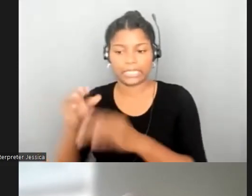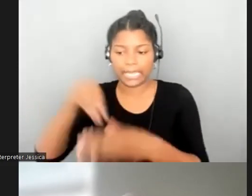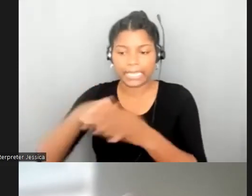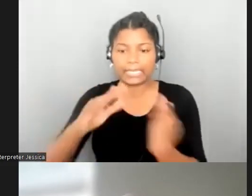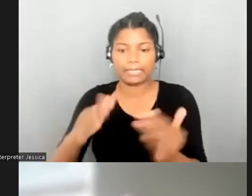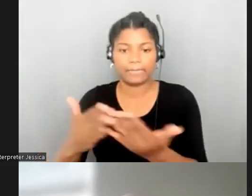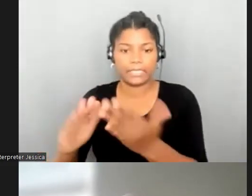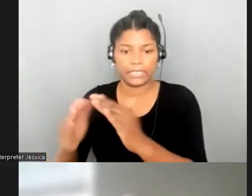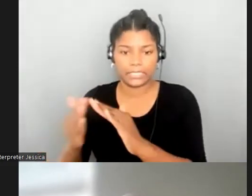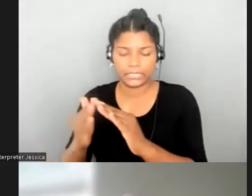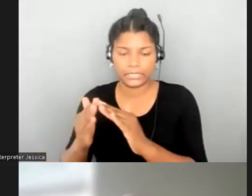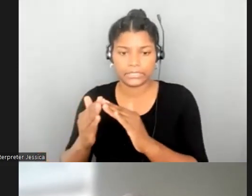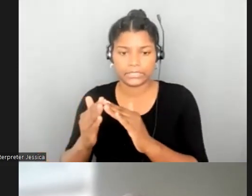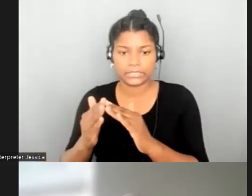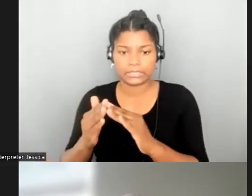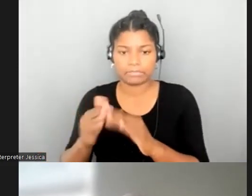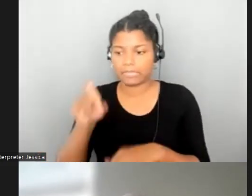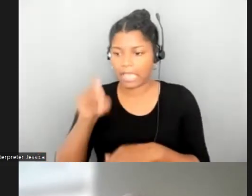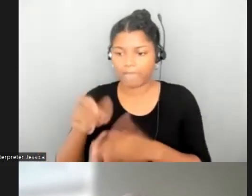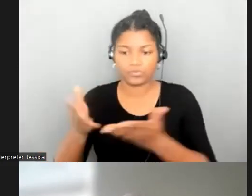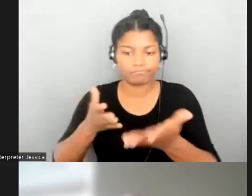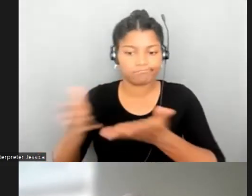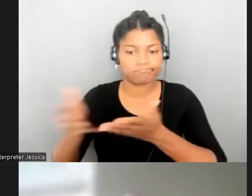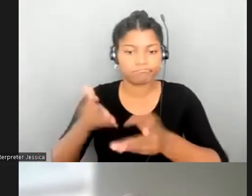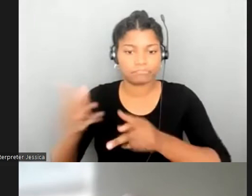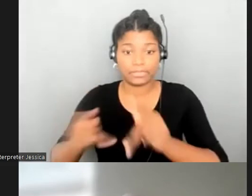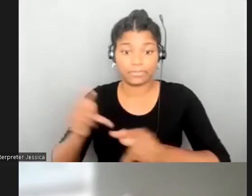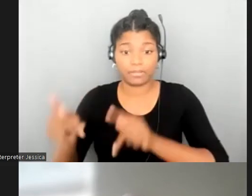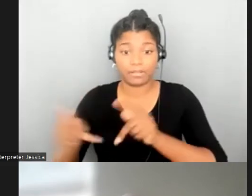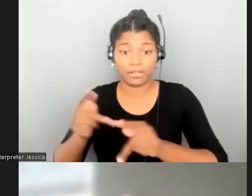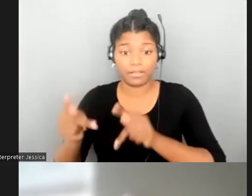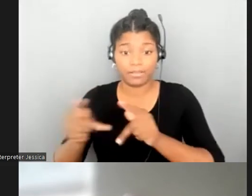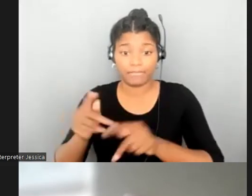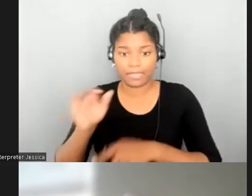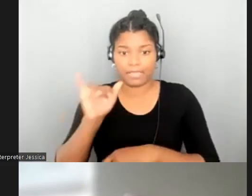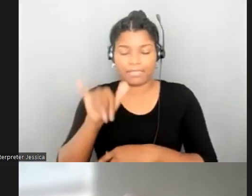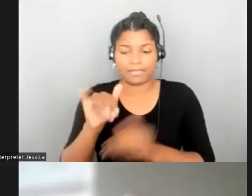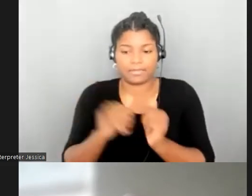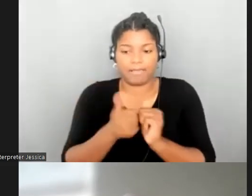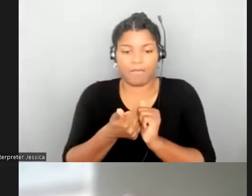That was the moment that the executive director bumped into the hospital president, and the